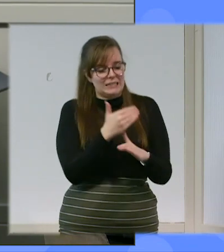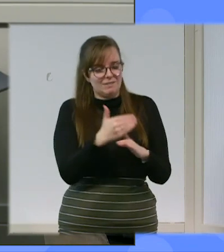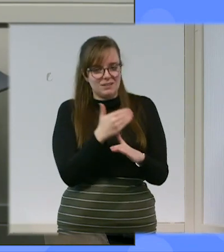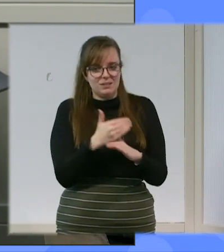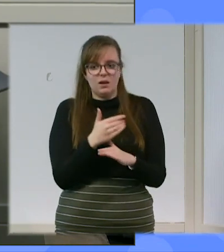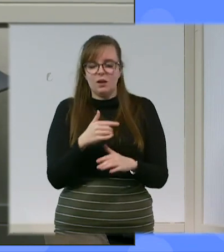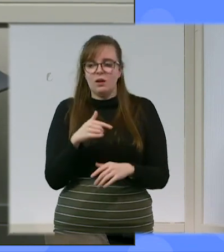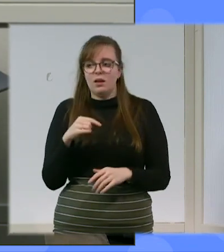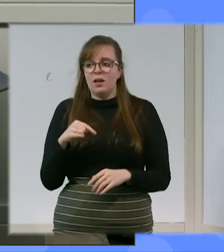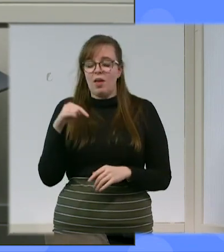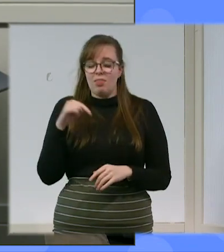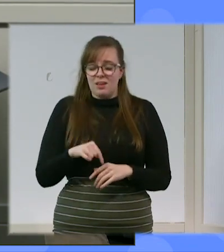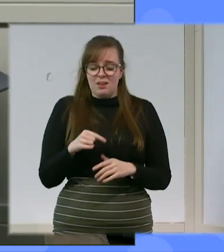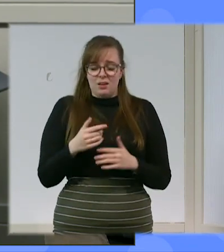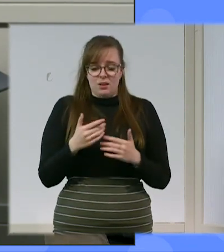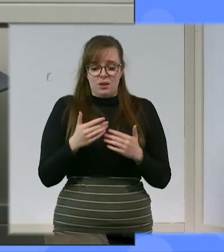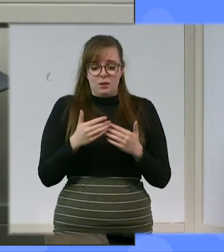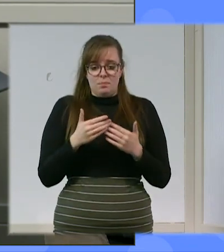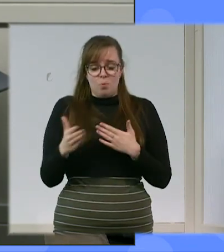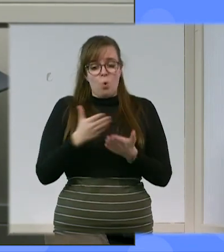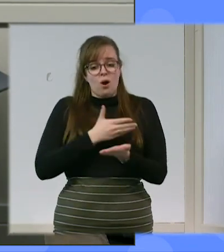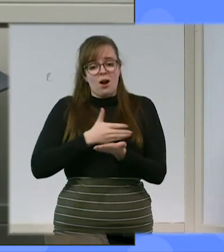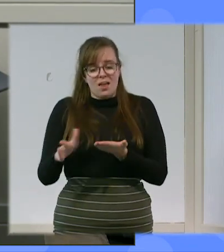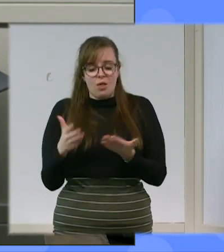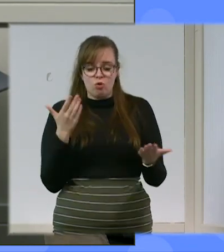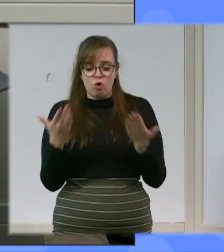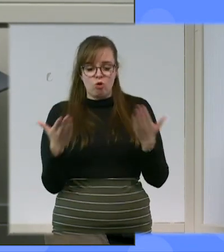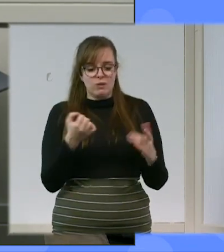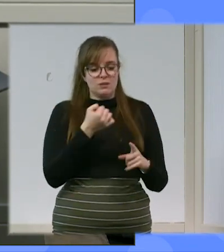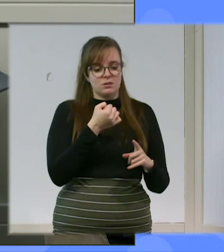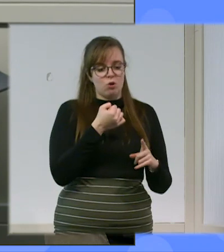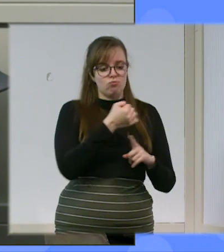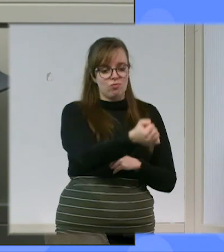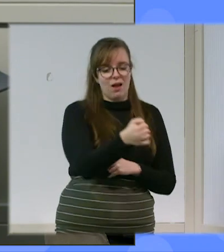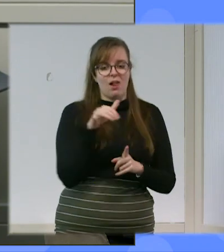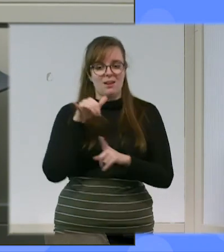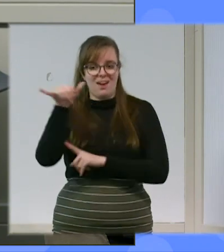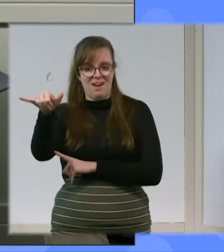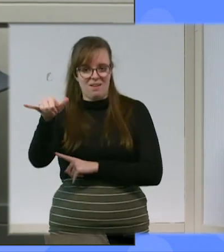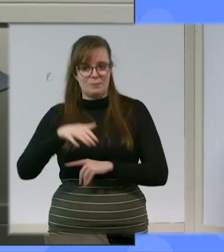more clear as in the contrast between rail and air fares so it is it'll be